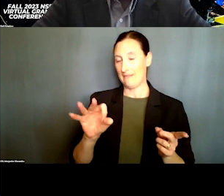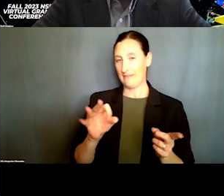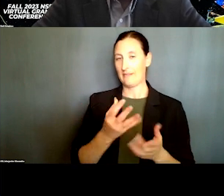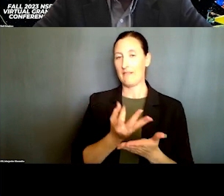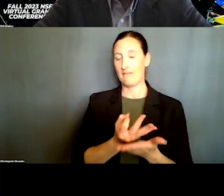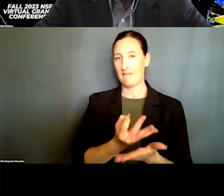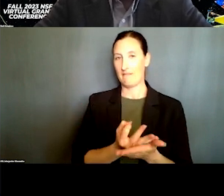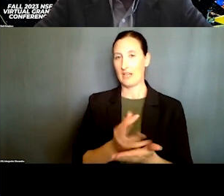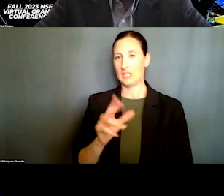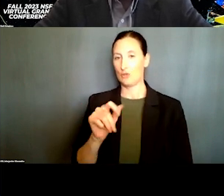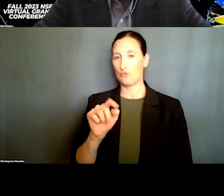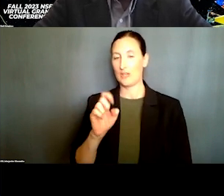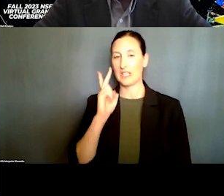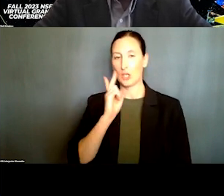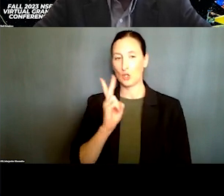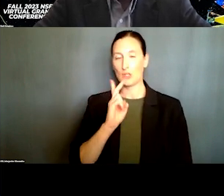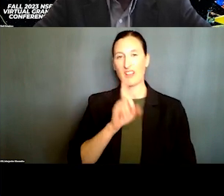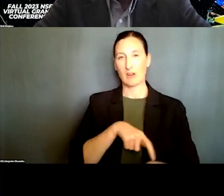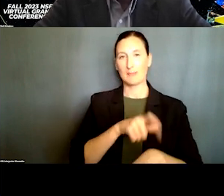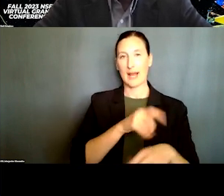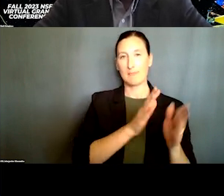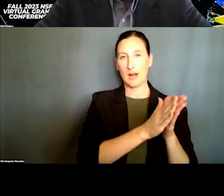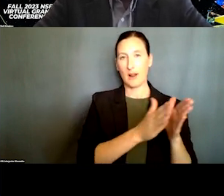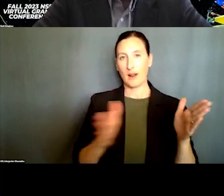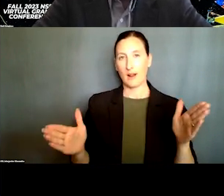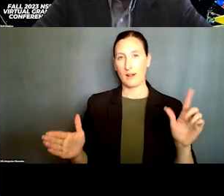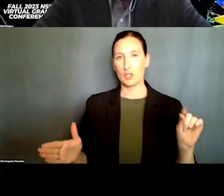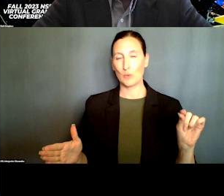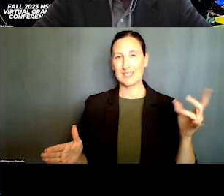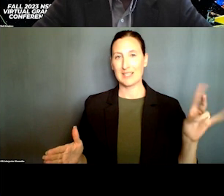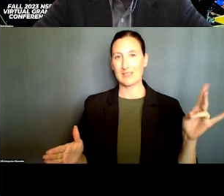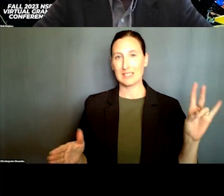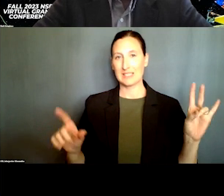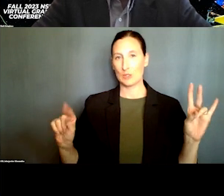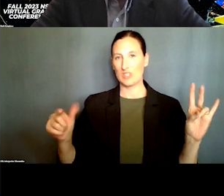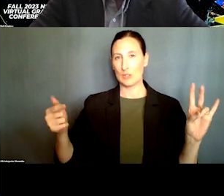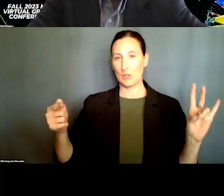rates over time from 2017 to 2021, and you can see it's been creeping up slightly.